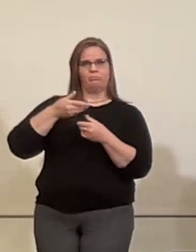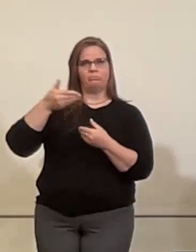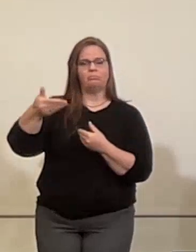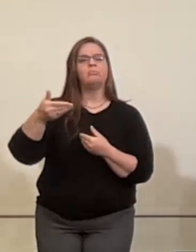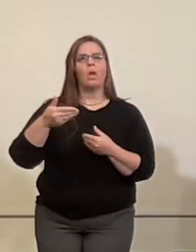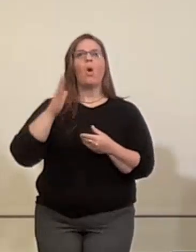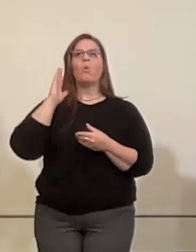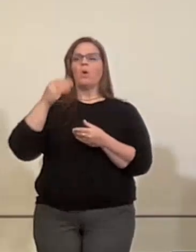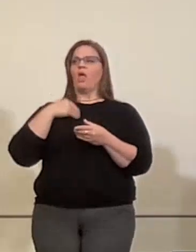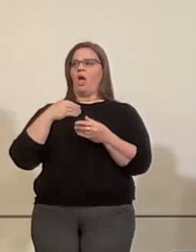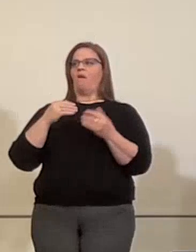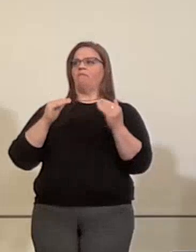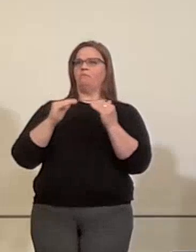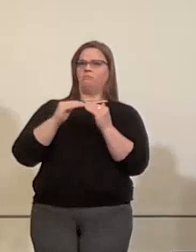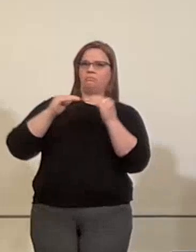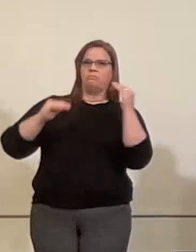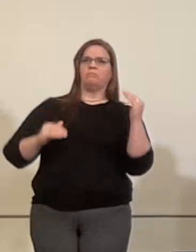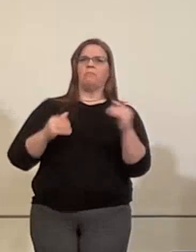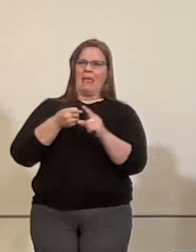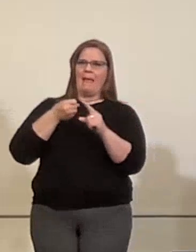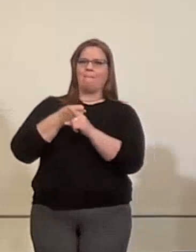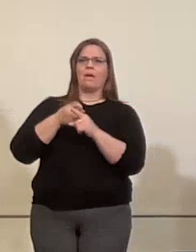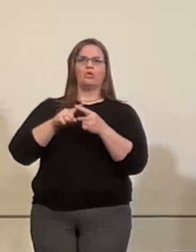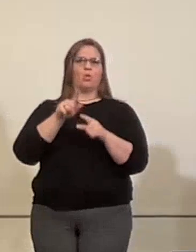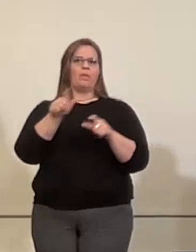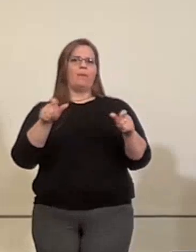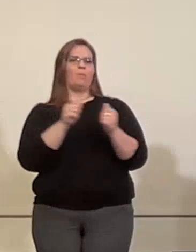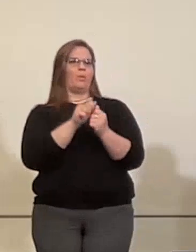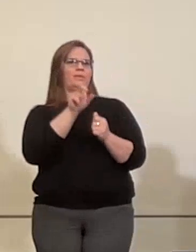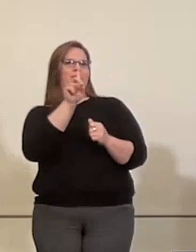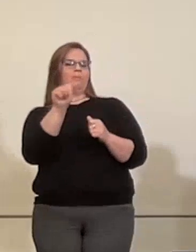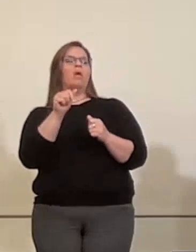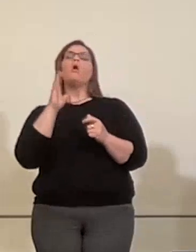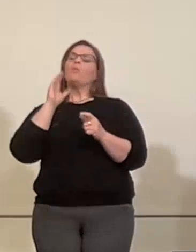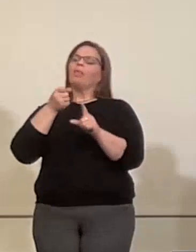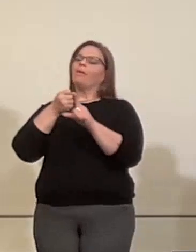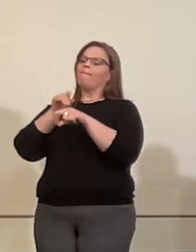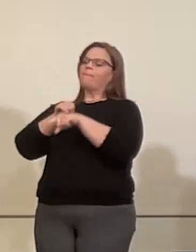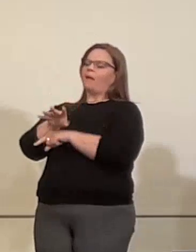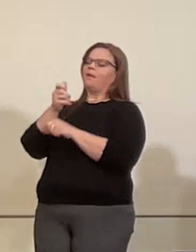in people with disabilities. It'll have a big impact on everybody, but I think that the